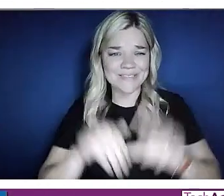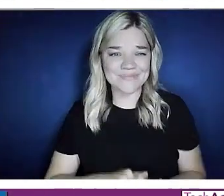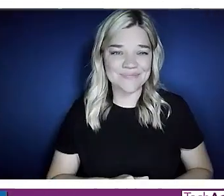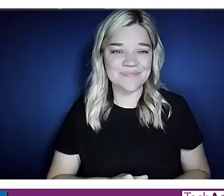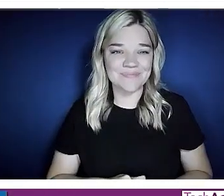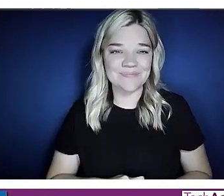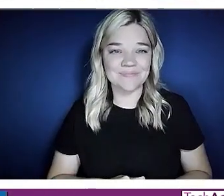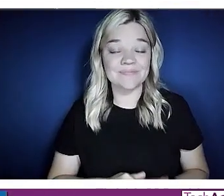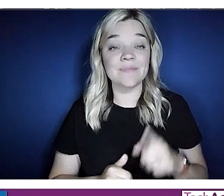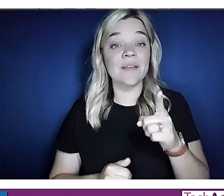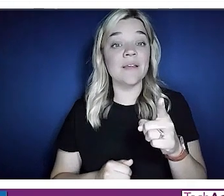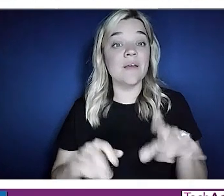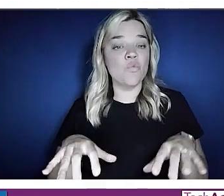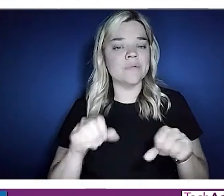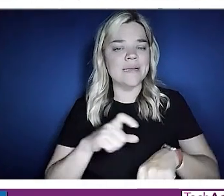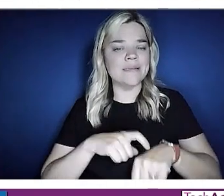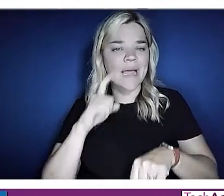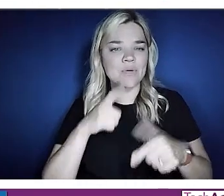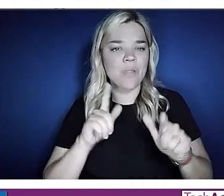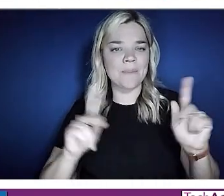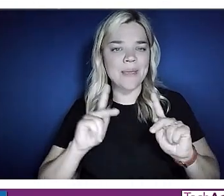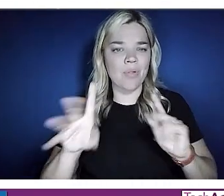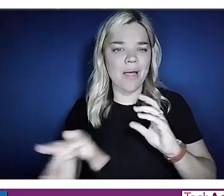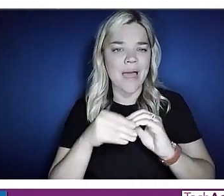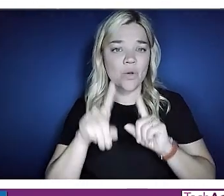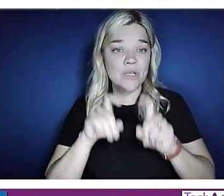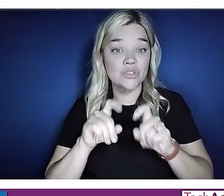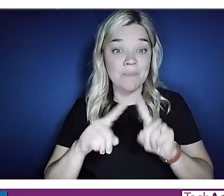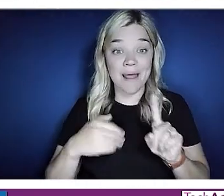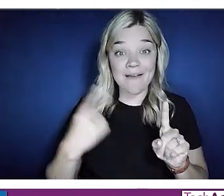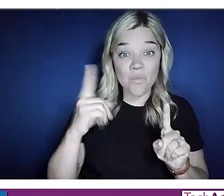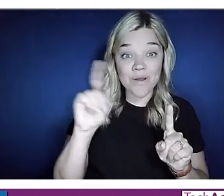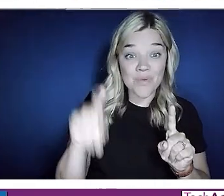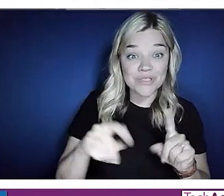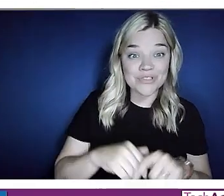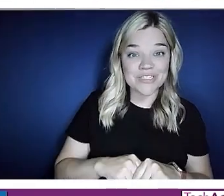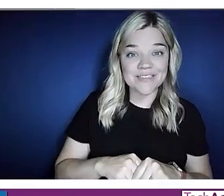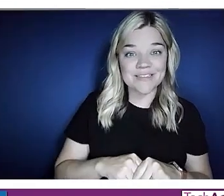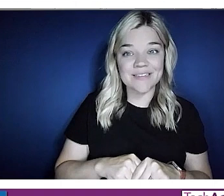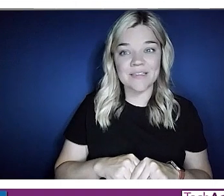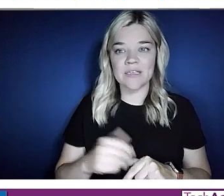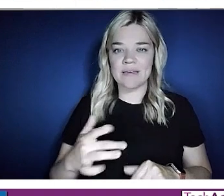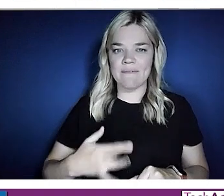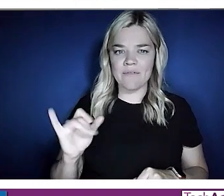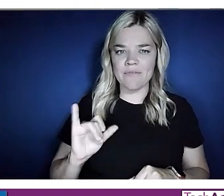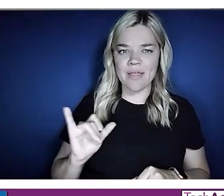We'll take some time to let other people put questions in, but I actually have one for you, Carrie Jo. You feel like your experience as a teacher